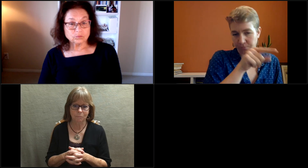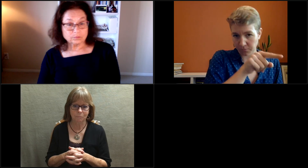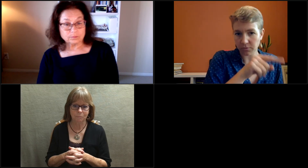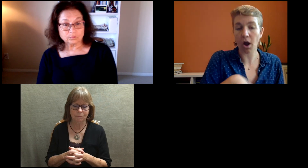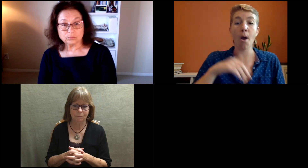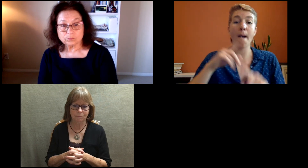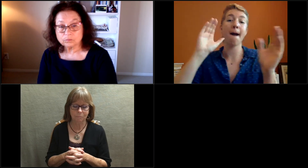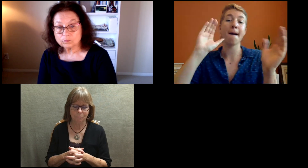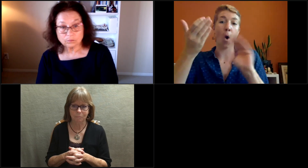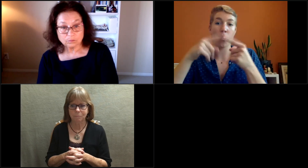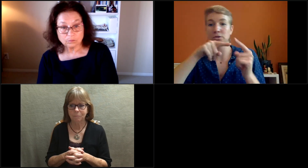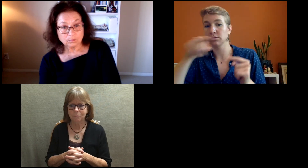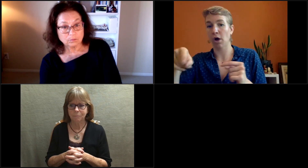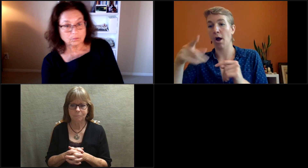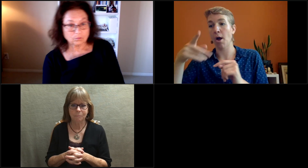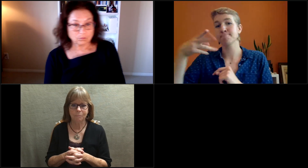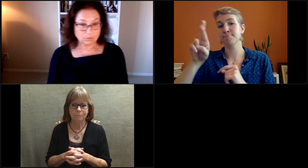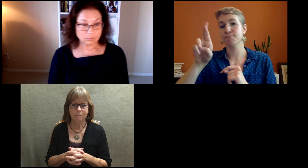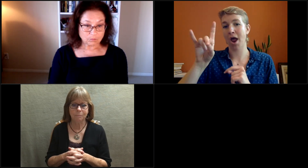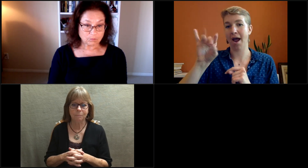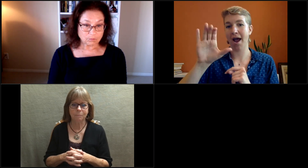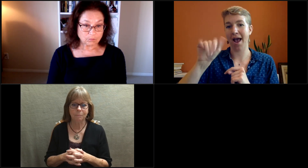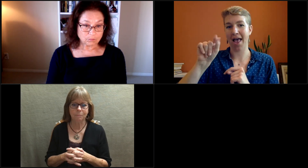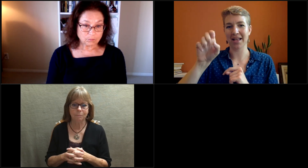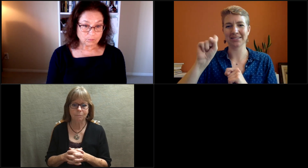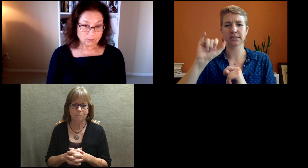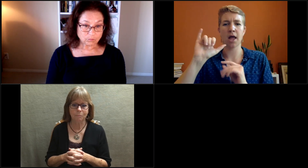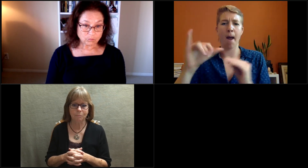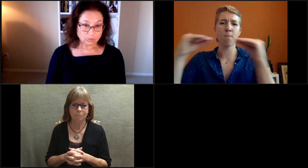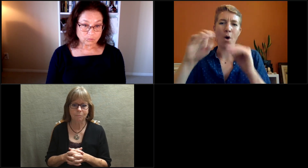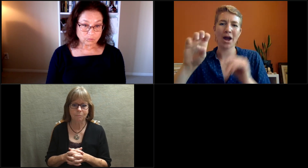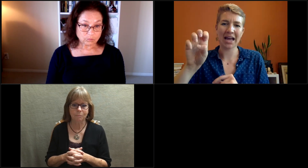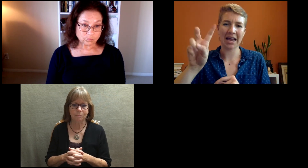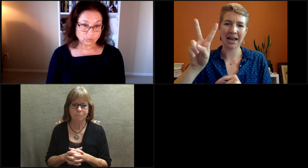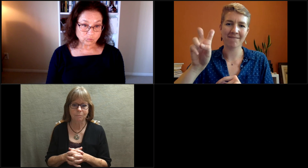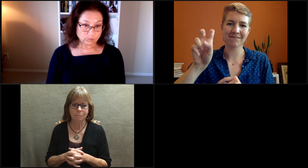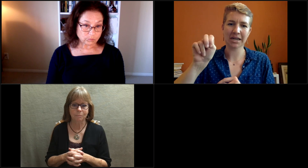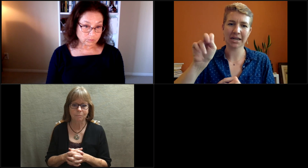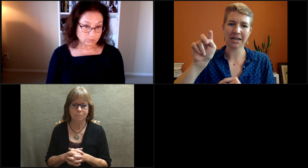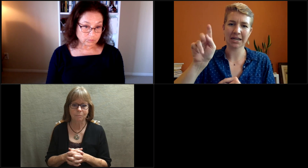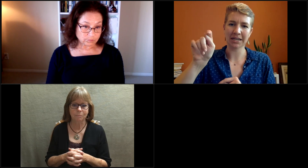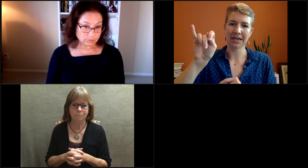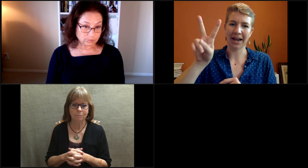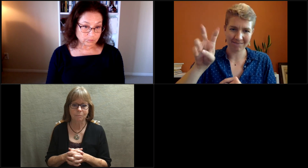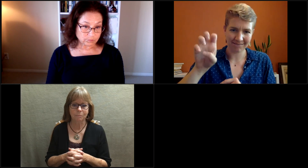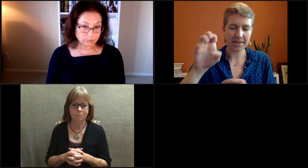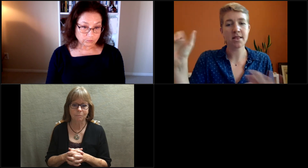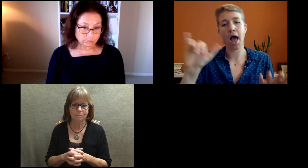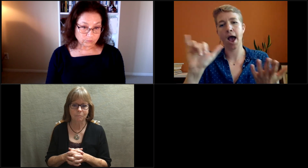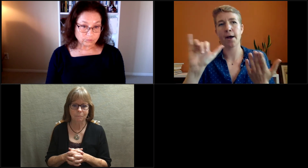As opposed to a predicate that is more eventive.